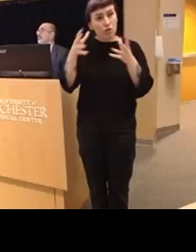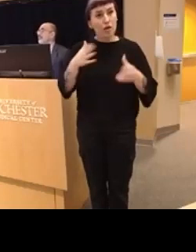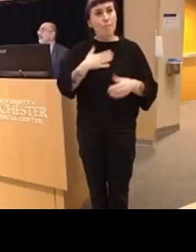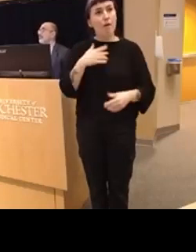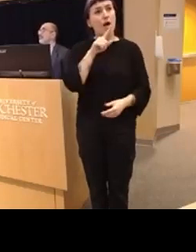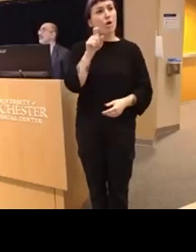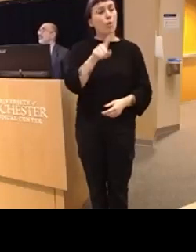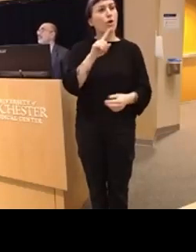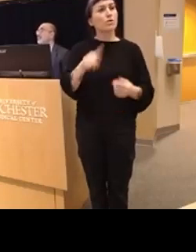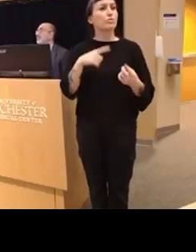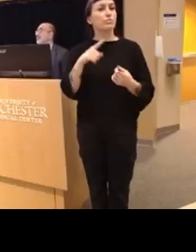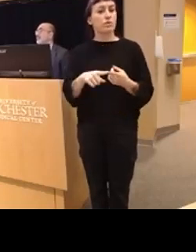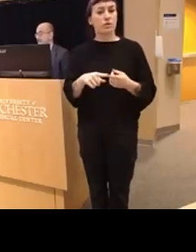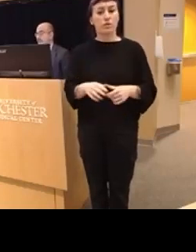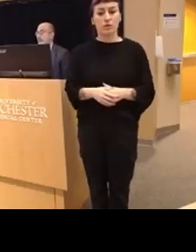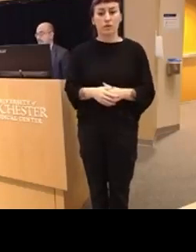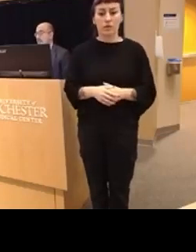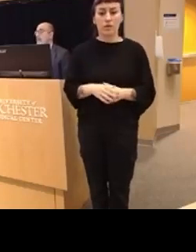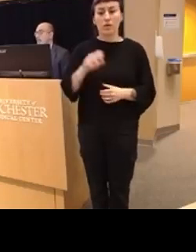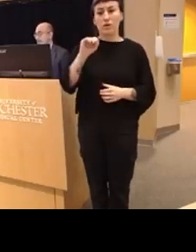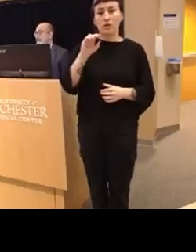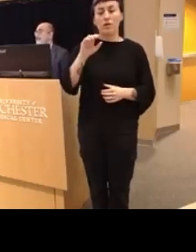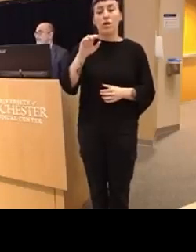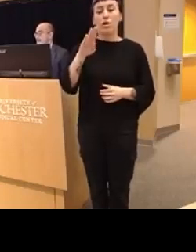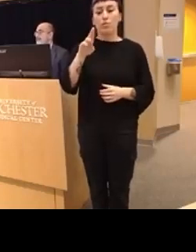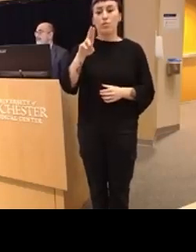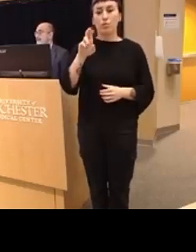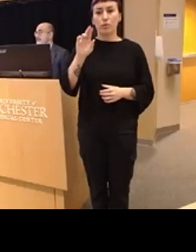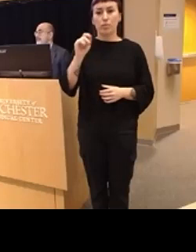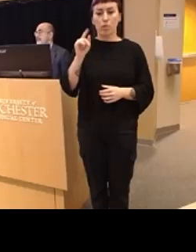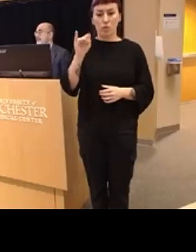question is about buprenorphine patients switching to buprenorphine if you have data like the one you